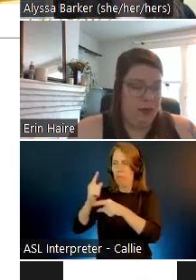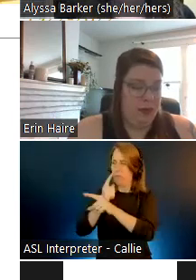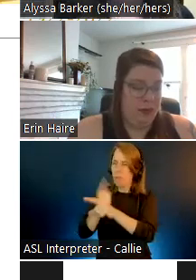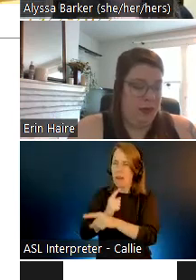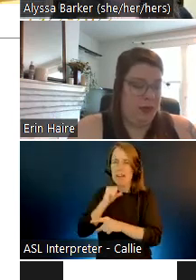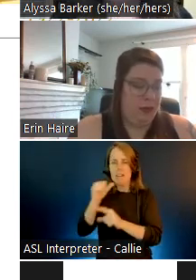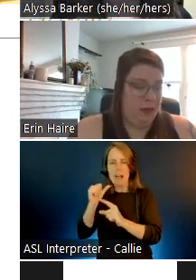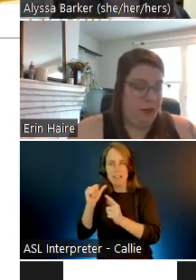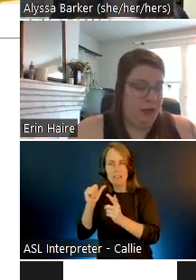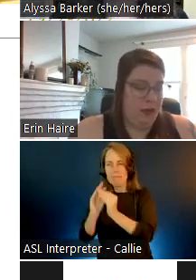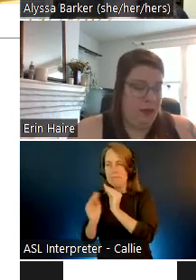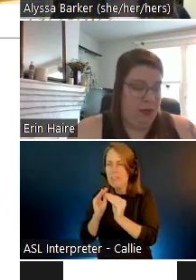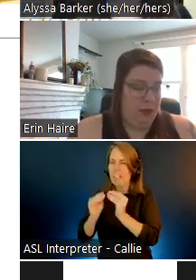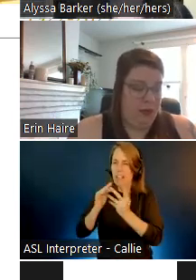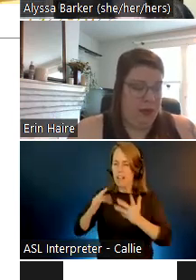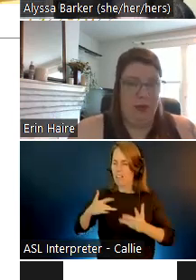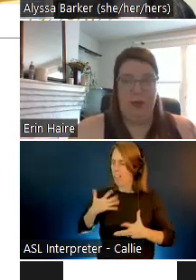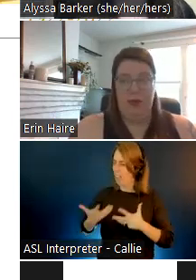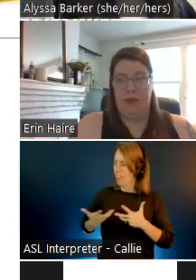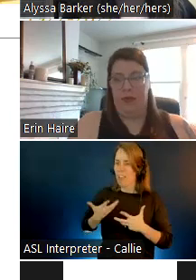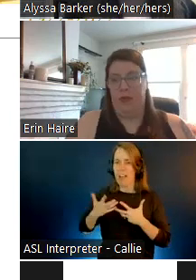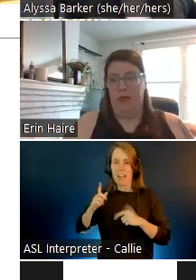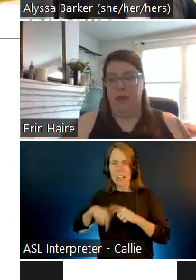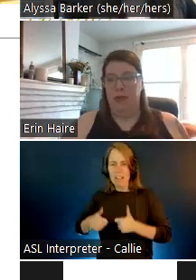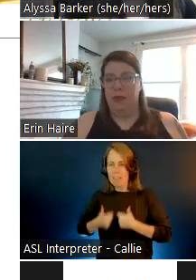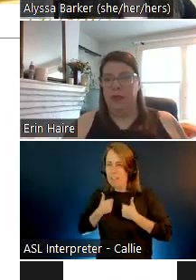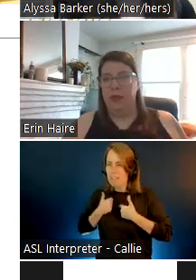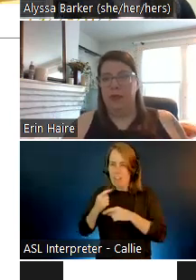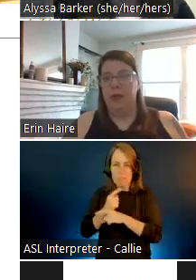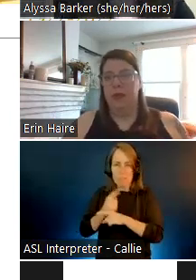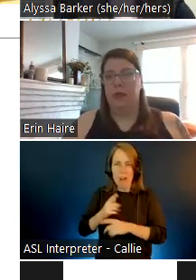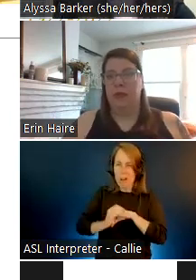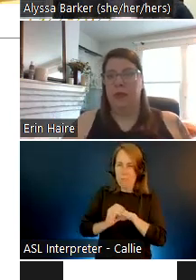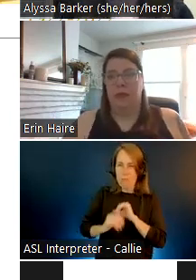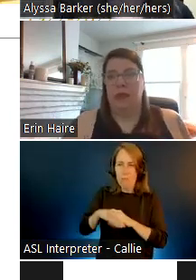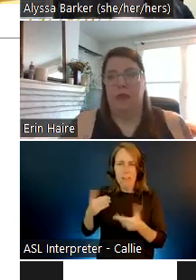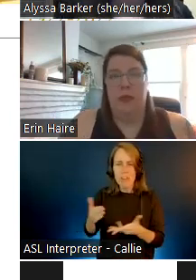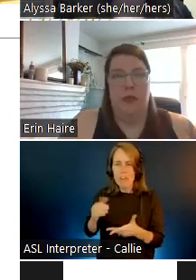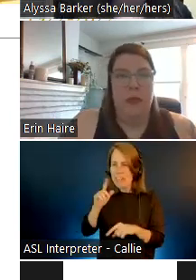very broad broadly interpreted term um obviously like i just said they can't advertise a preference